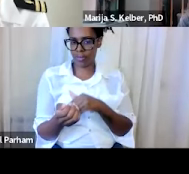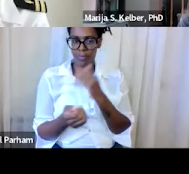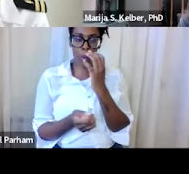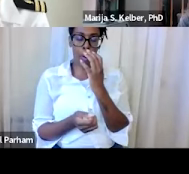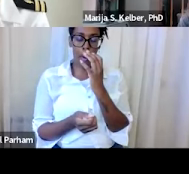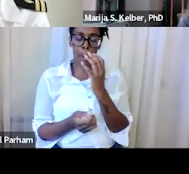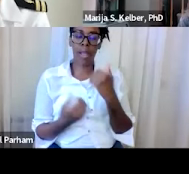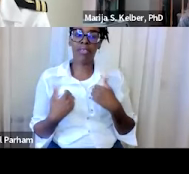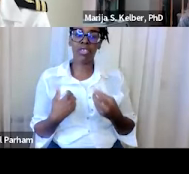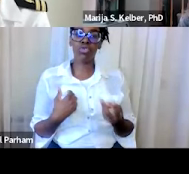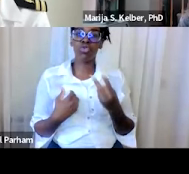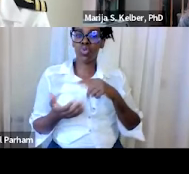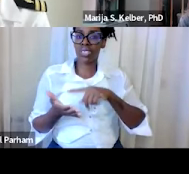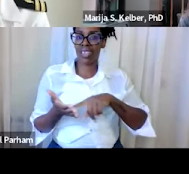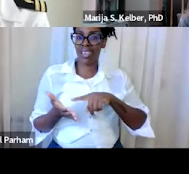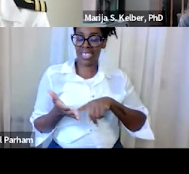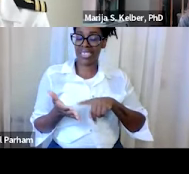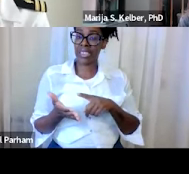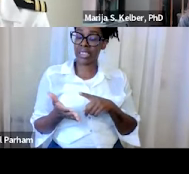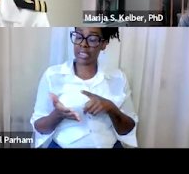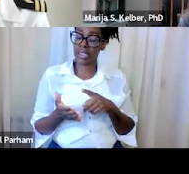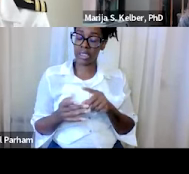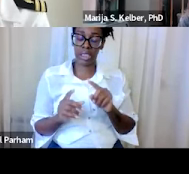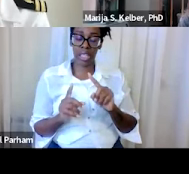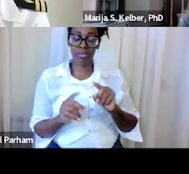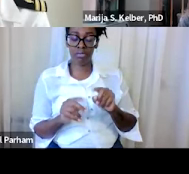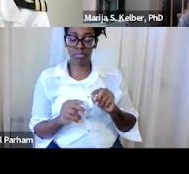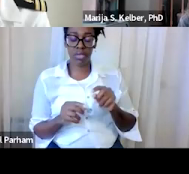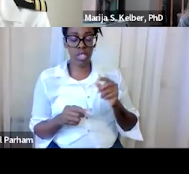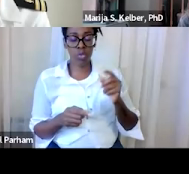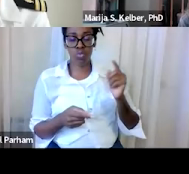this larger U.S. Air Force program and they found decreased risk of suicide